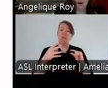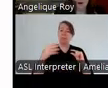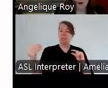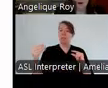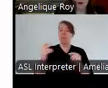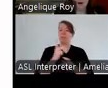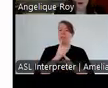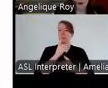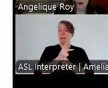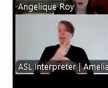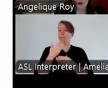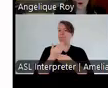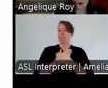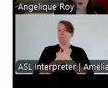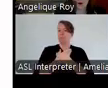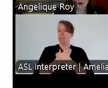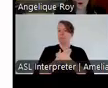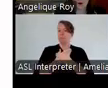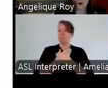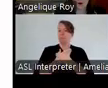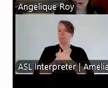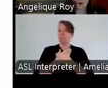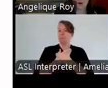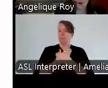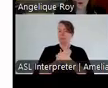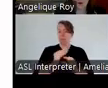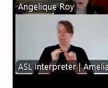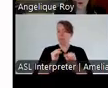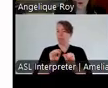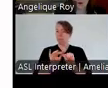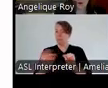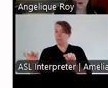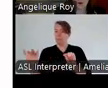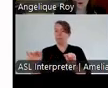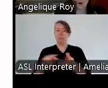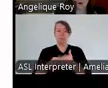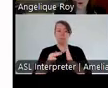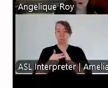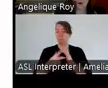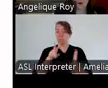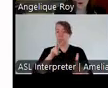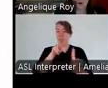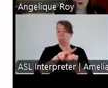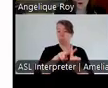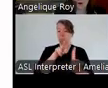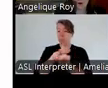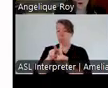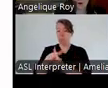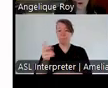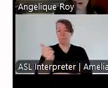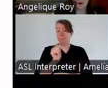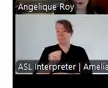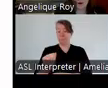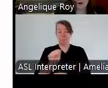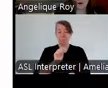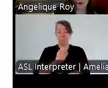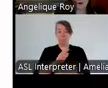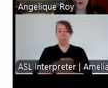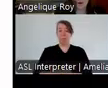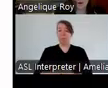So this is how we created the icons that were added to Libapps. And the links to these icons will be part of our starter kit, just so you're aware.